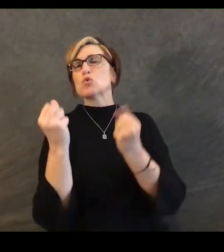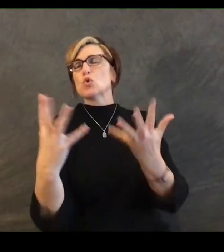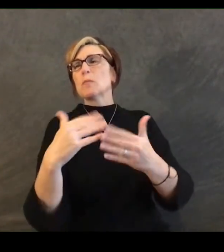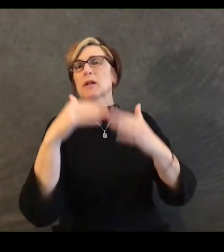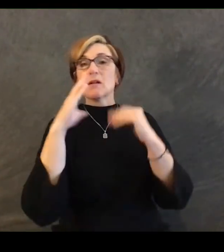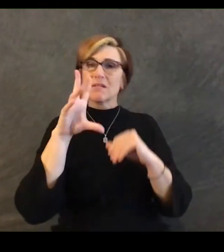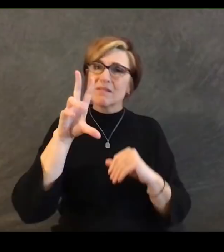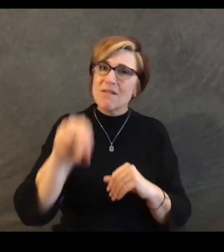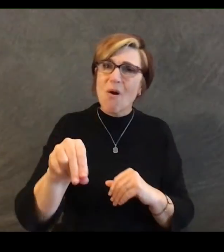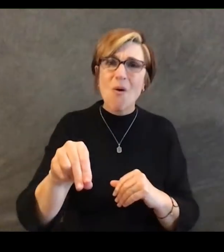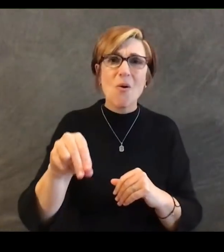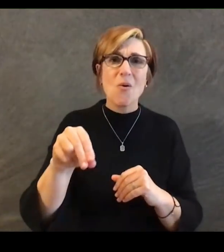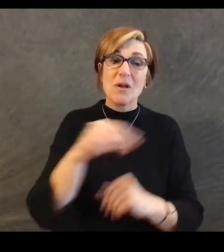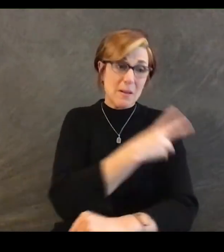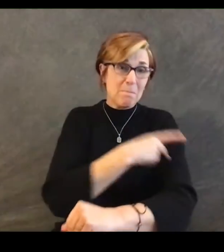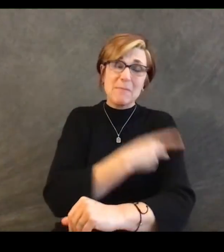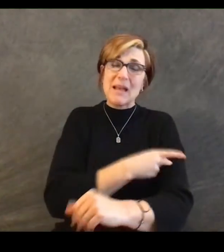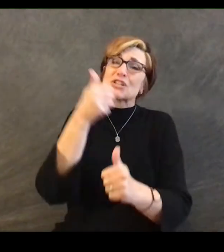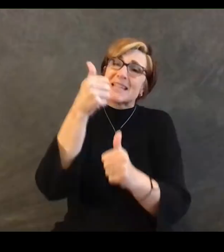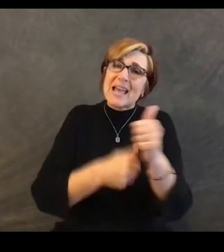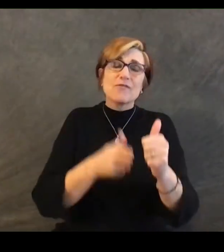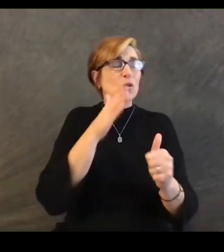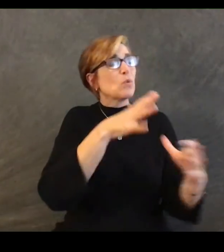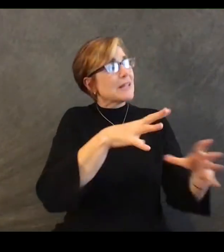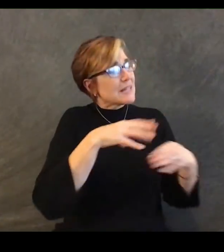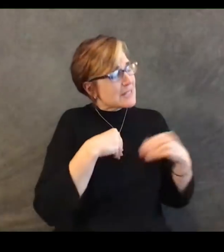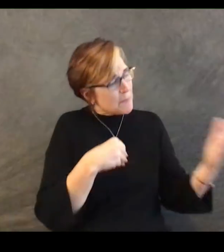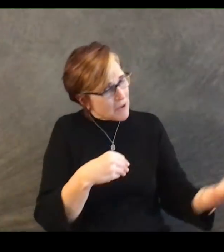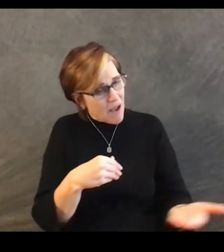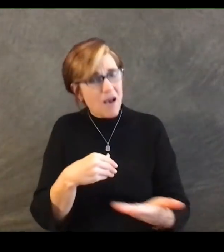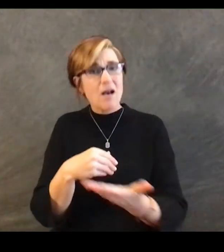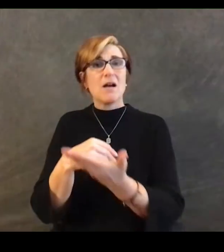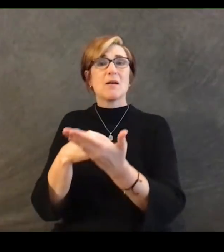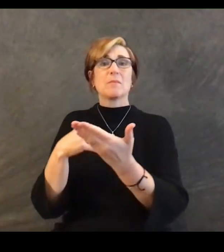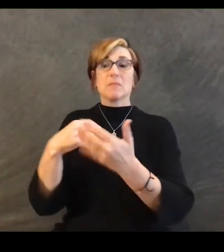but you can see how stressful it is on for each of them so I know it's